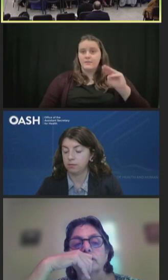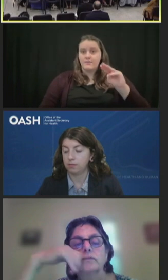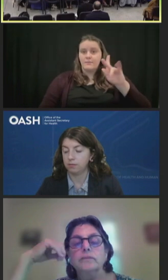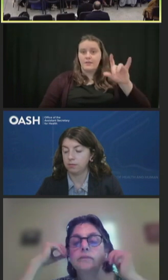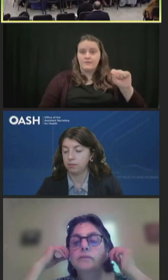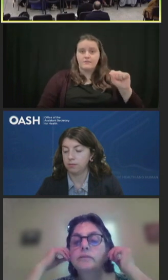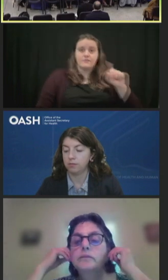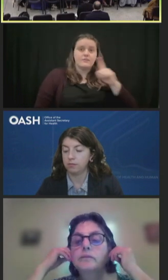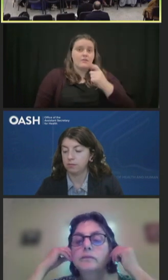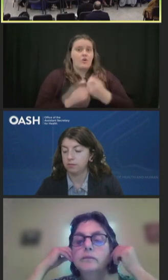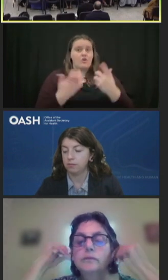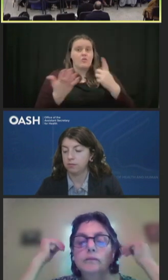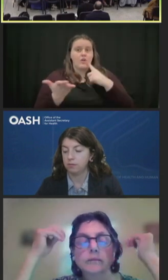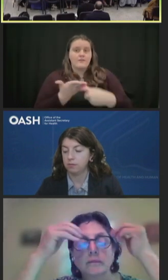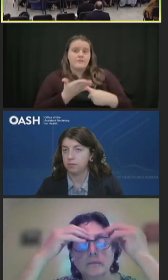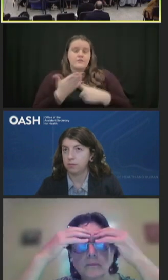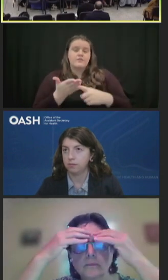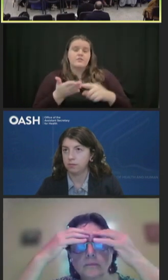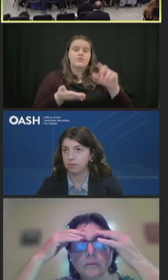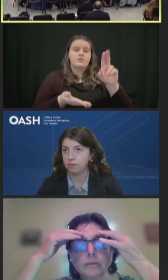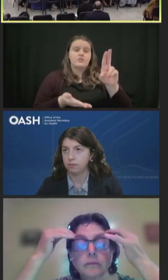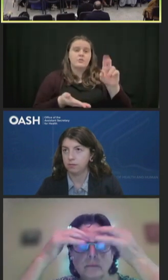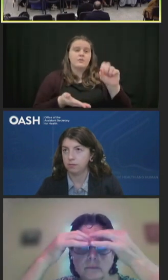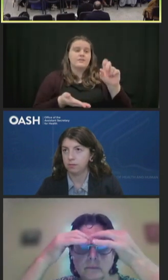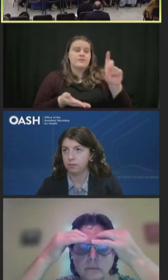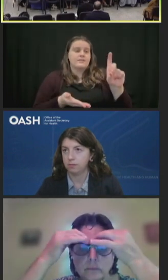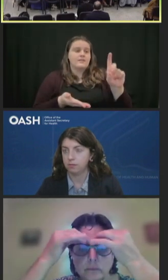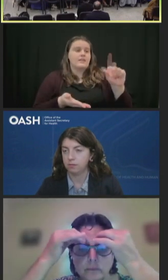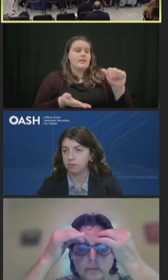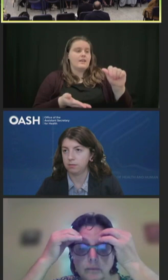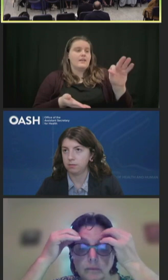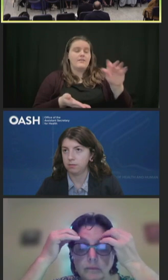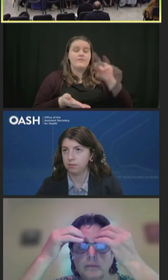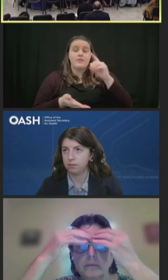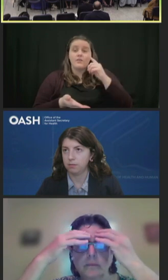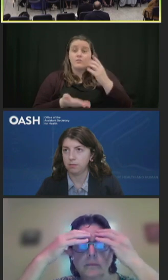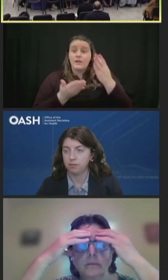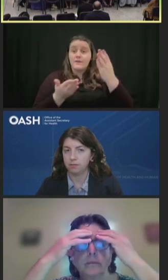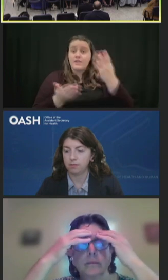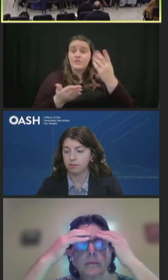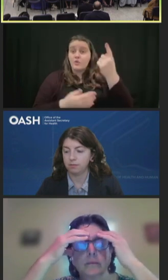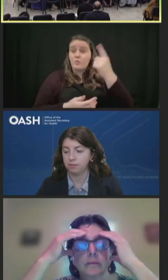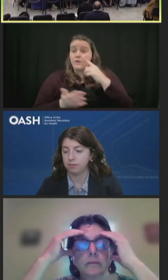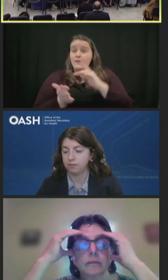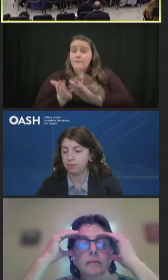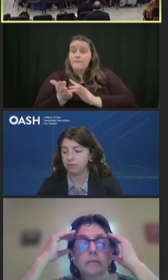the USPSTF and their recommendations. I'm one of the medical officers who works on that team. And